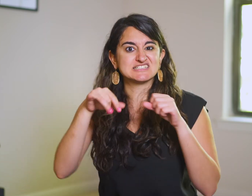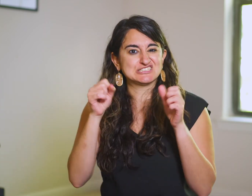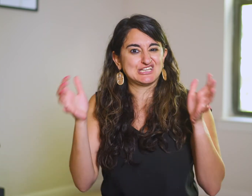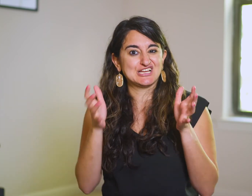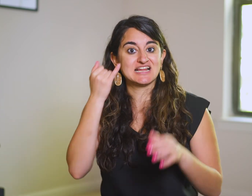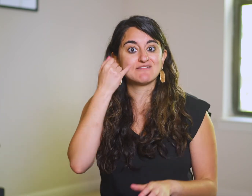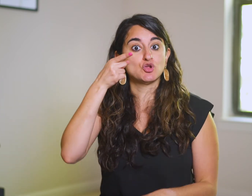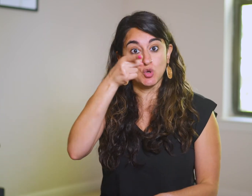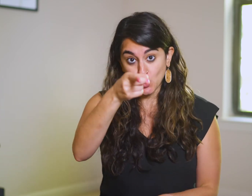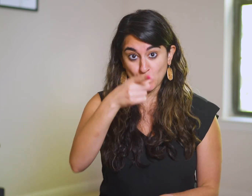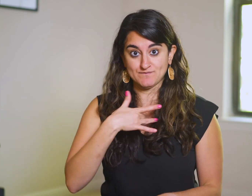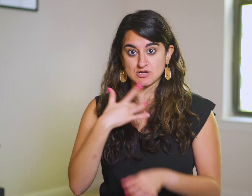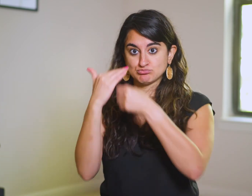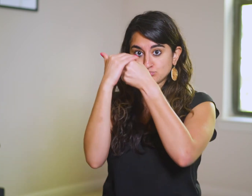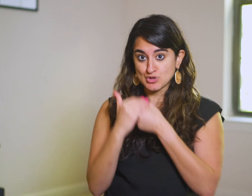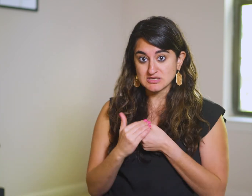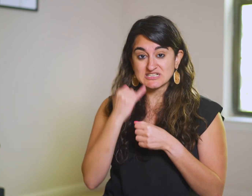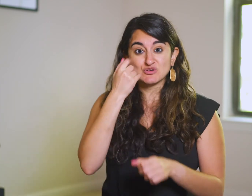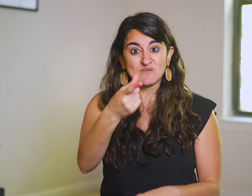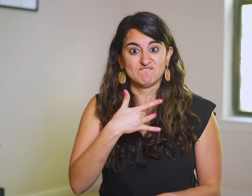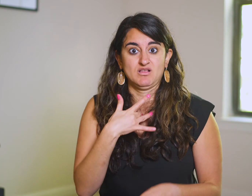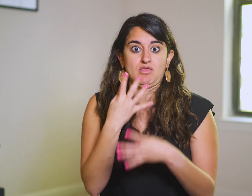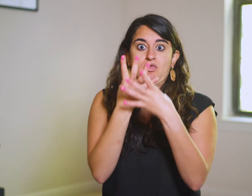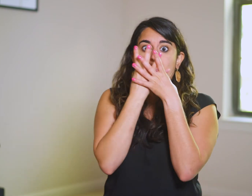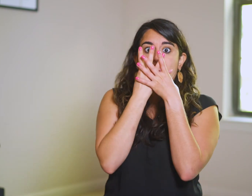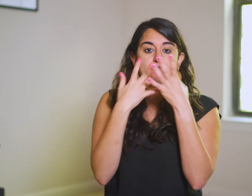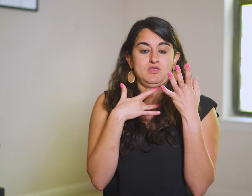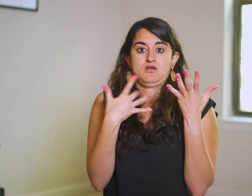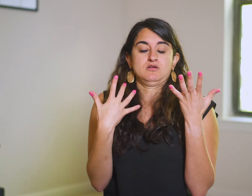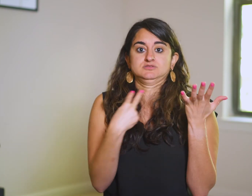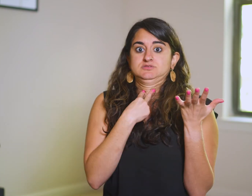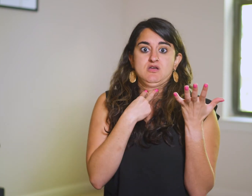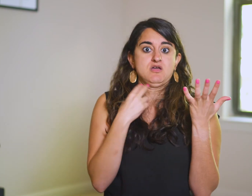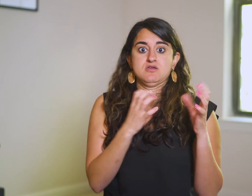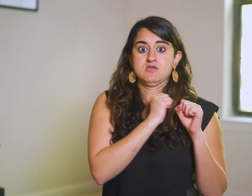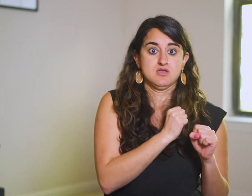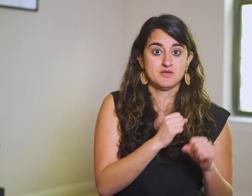This is encouraging if you’re the oppressed or imprisoned,